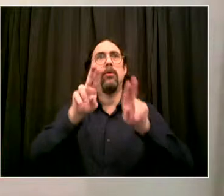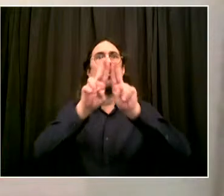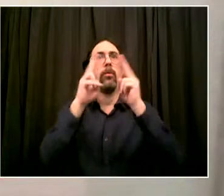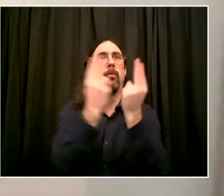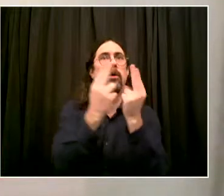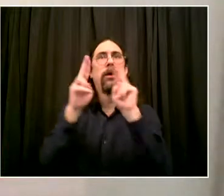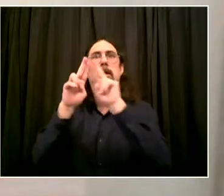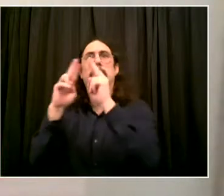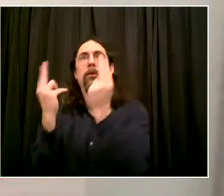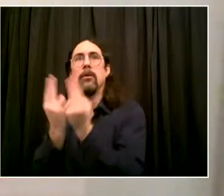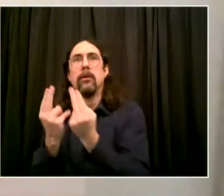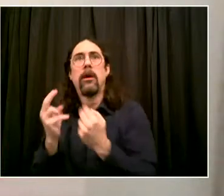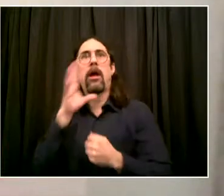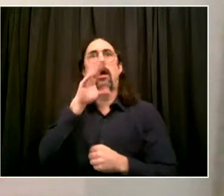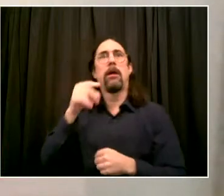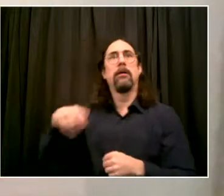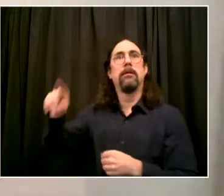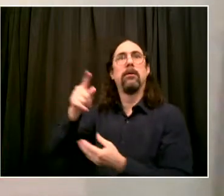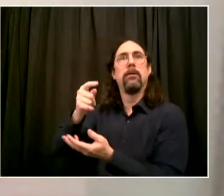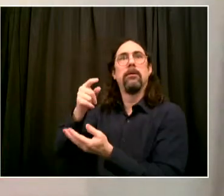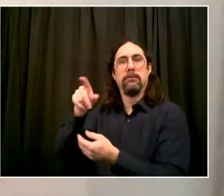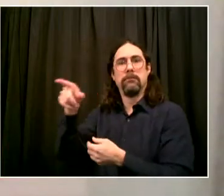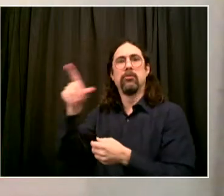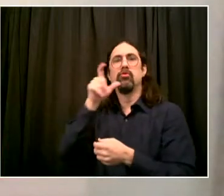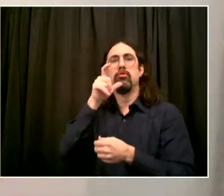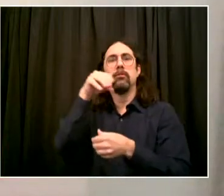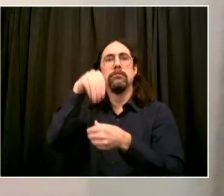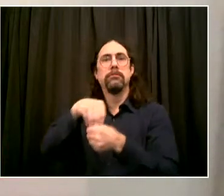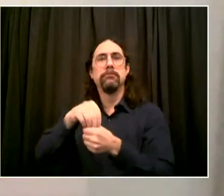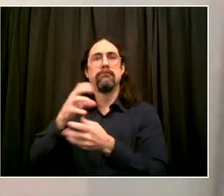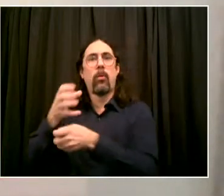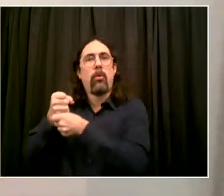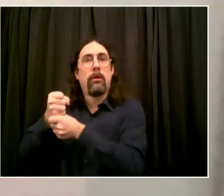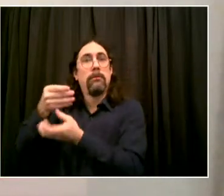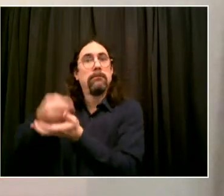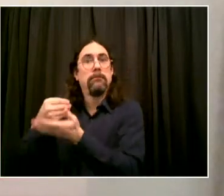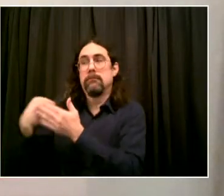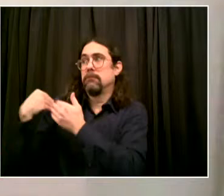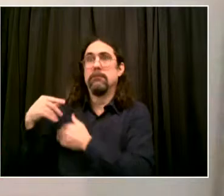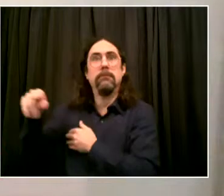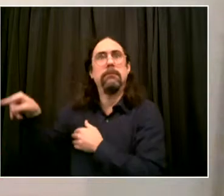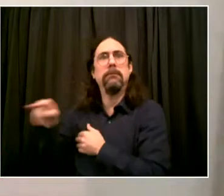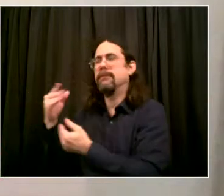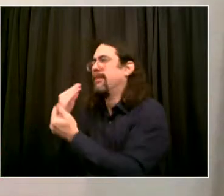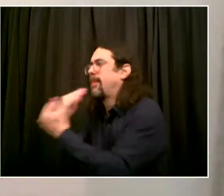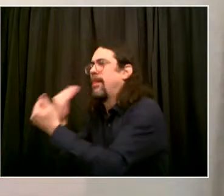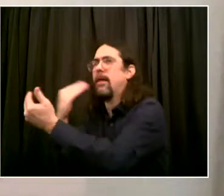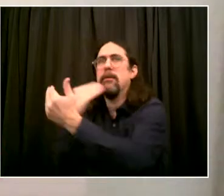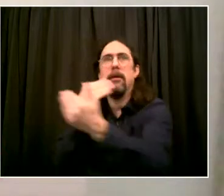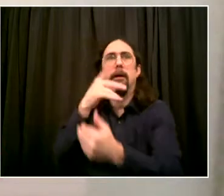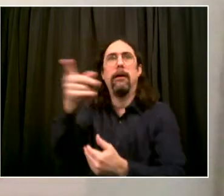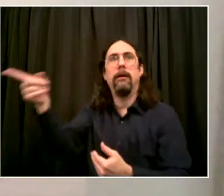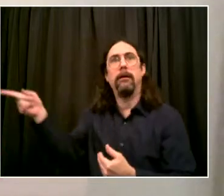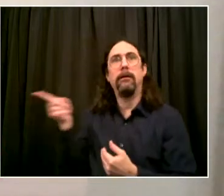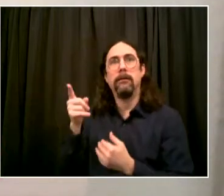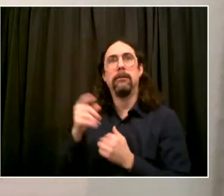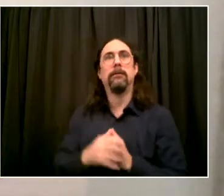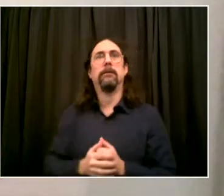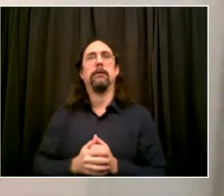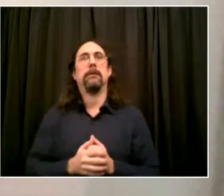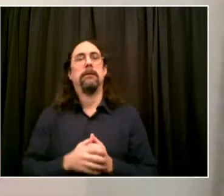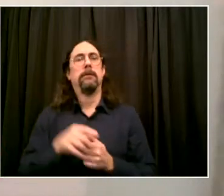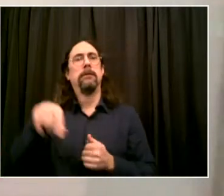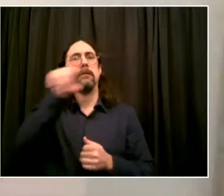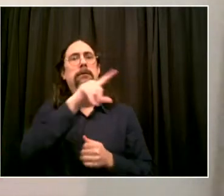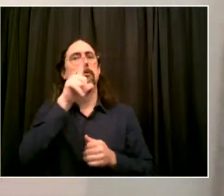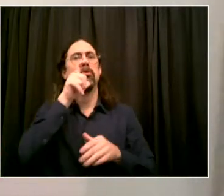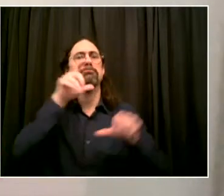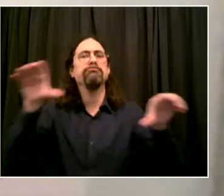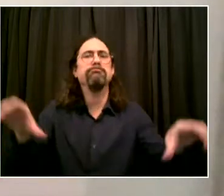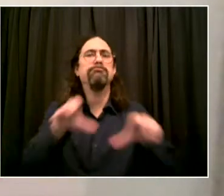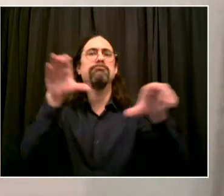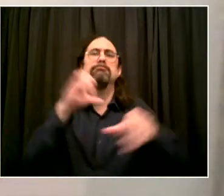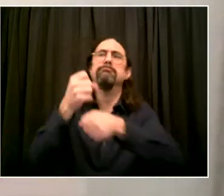LEADERS, ALL THE